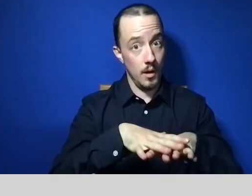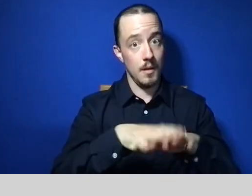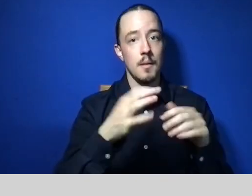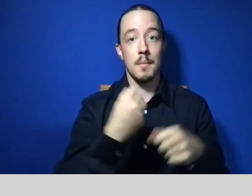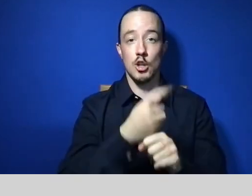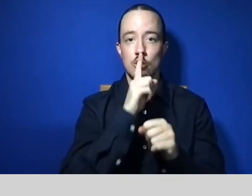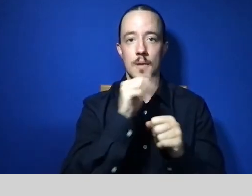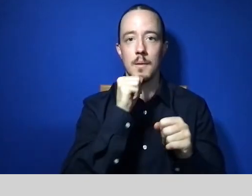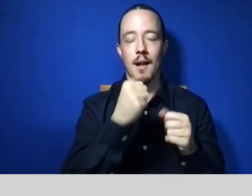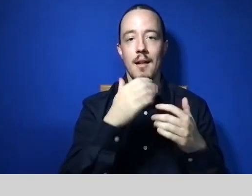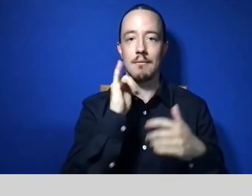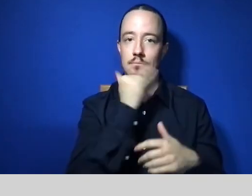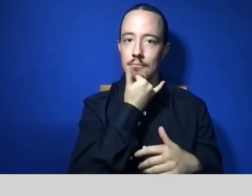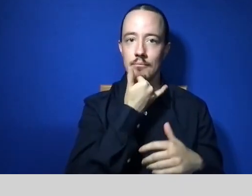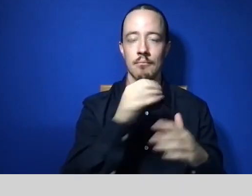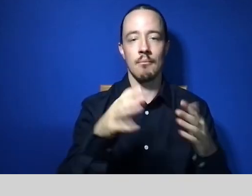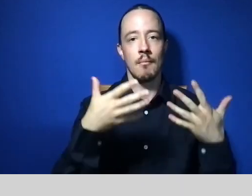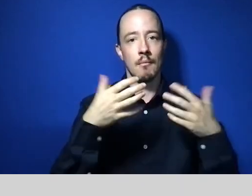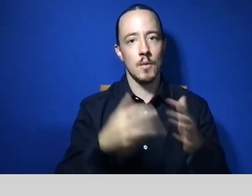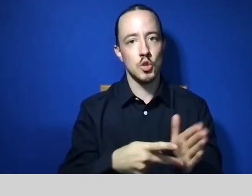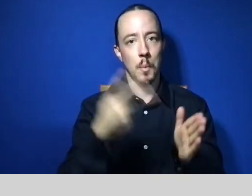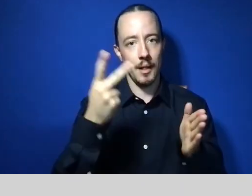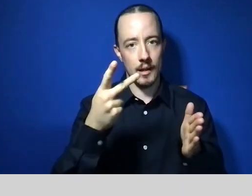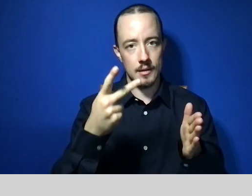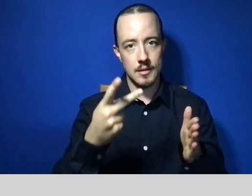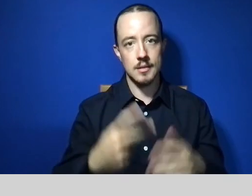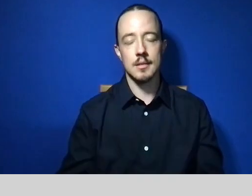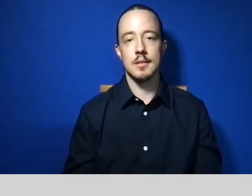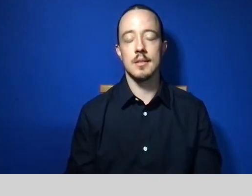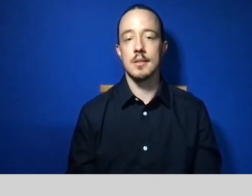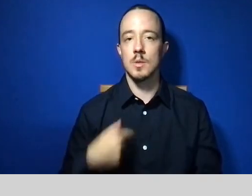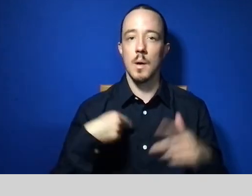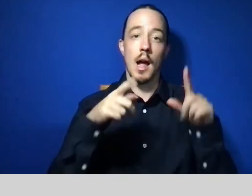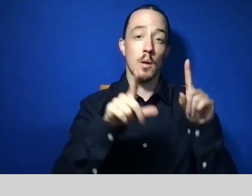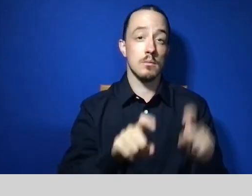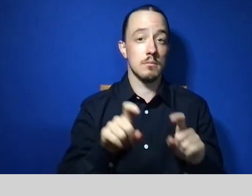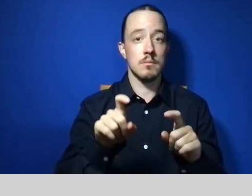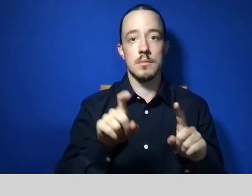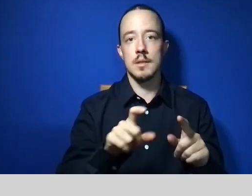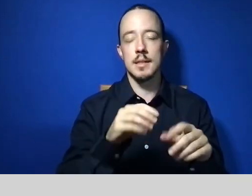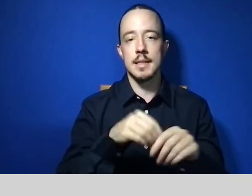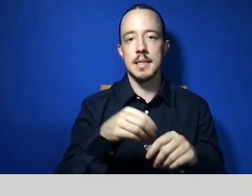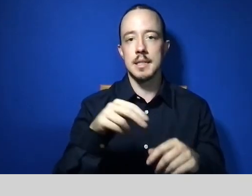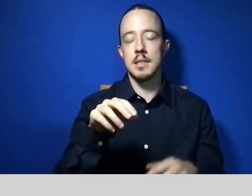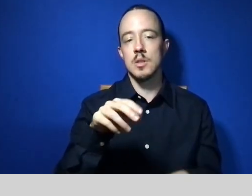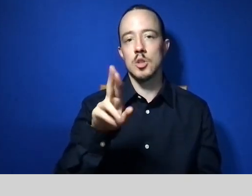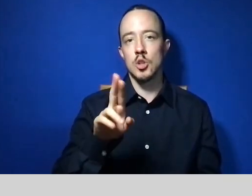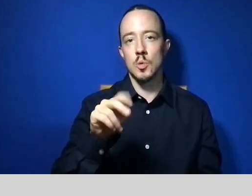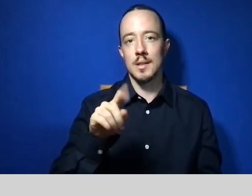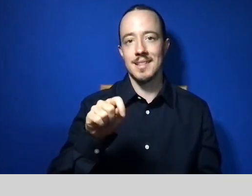duplicates when we're merging our data. I ended up writing a test in unittest, which is the native library to Python,